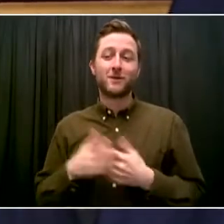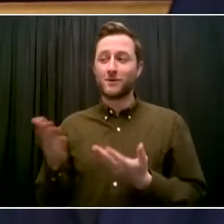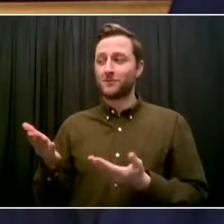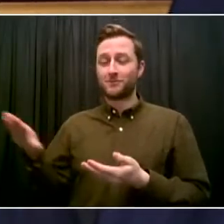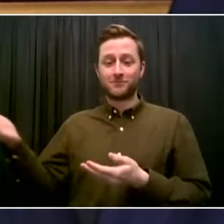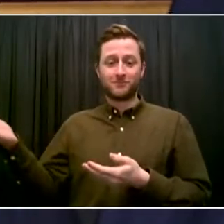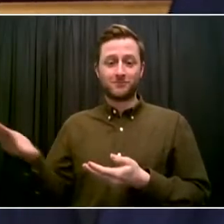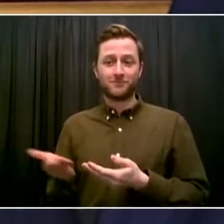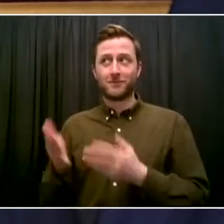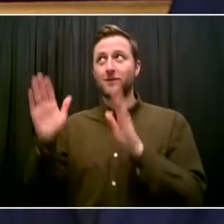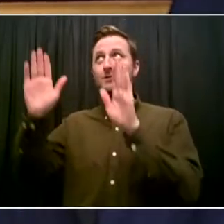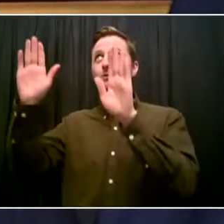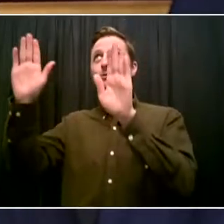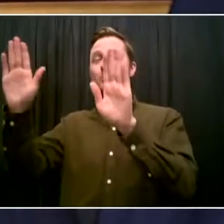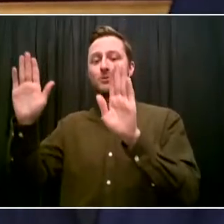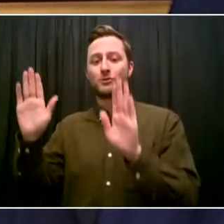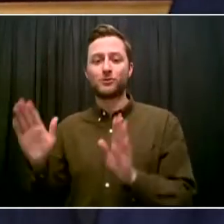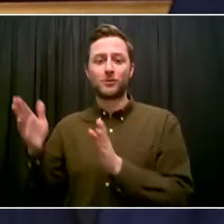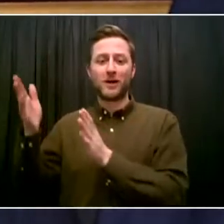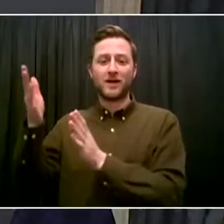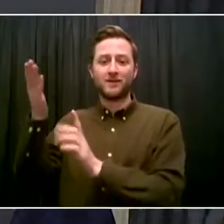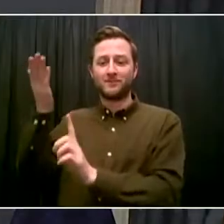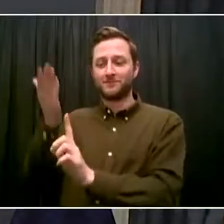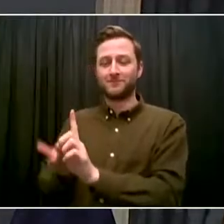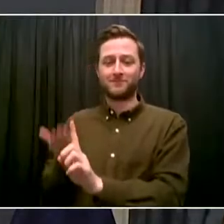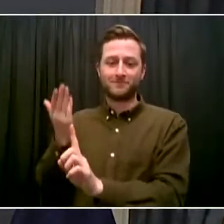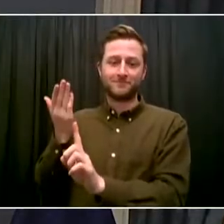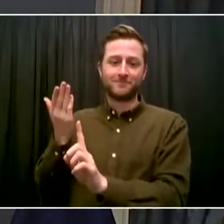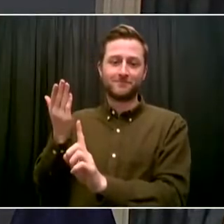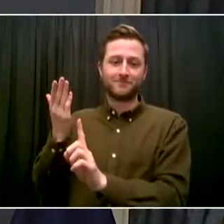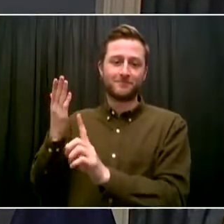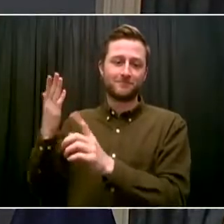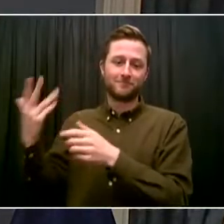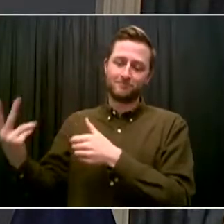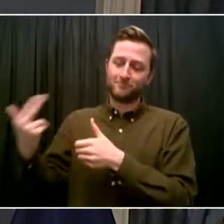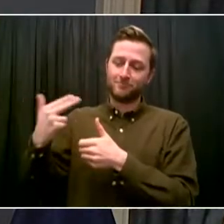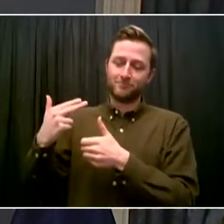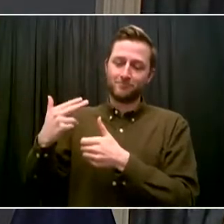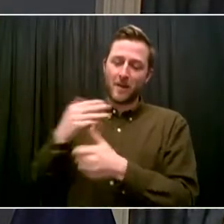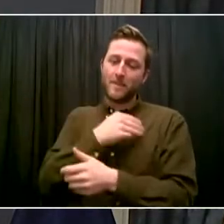RIGHT DIRECTION. I'M GOING TO BR INGOANN AMAZING PUBLIC